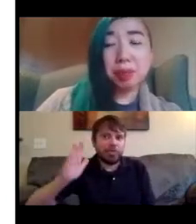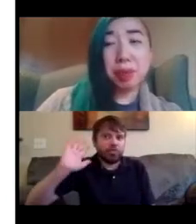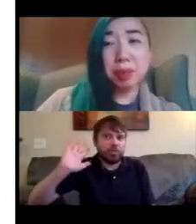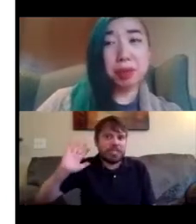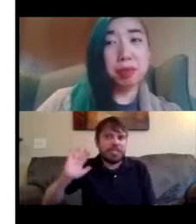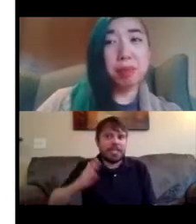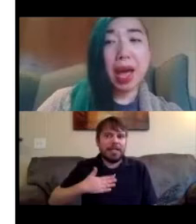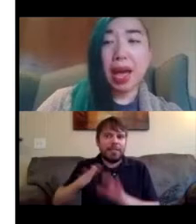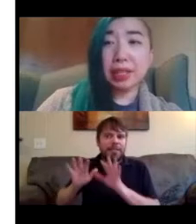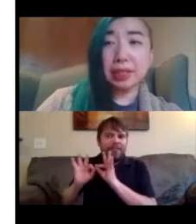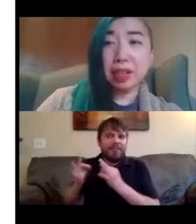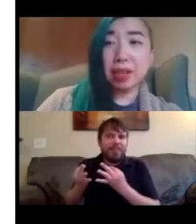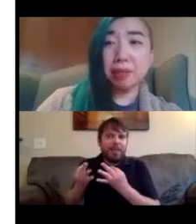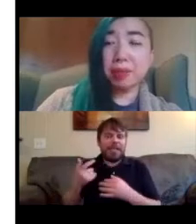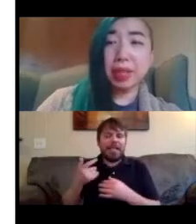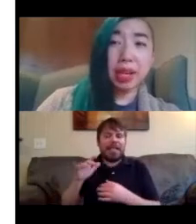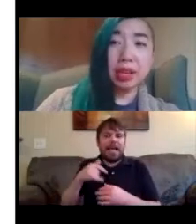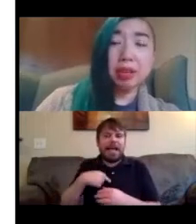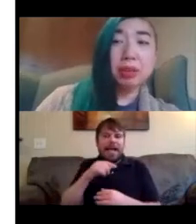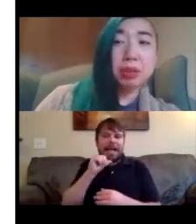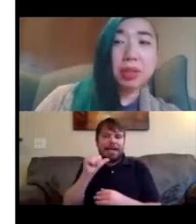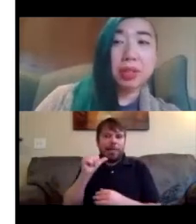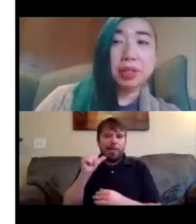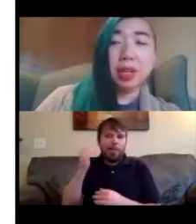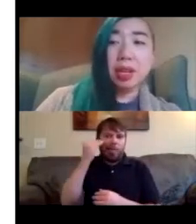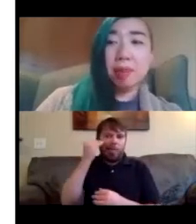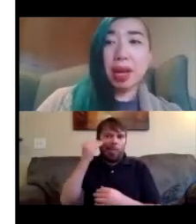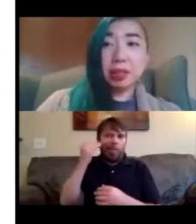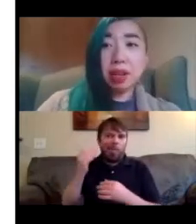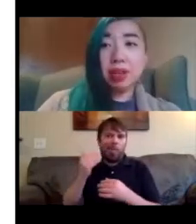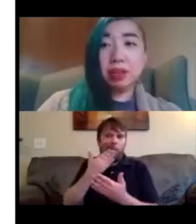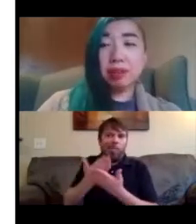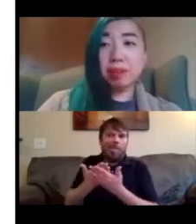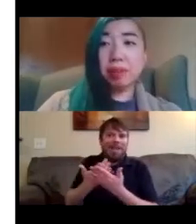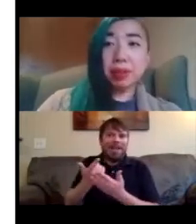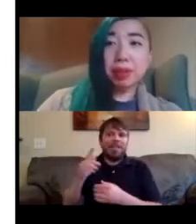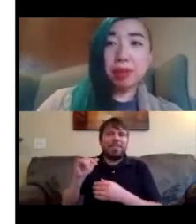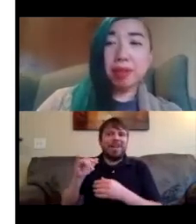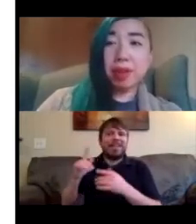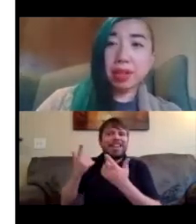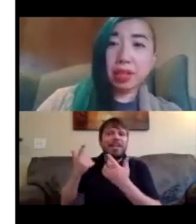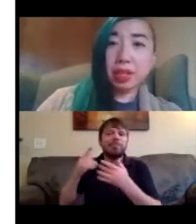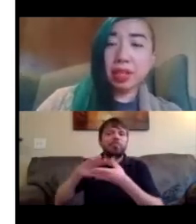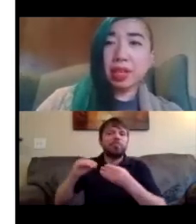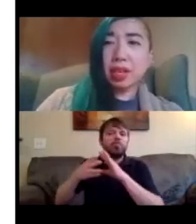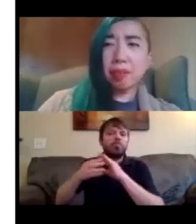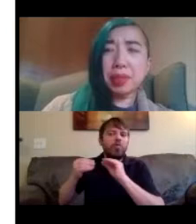people who've passed, but that I hear stories passed on from my mother or my father. And so